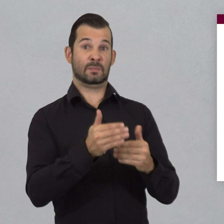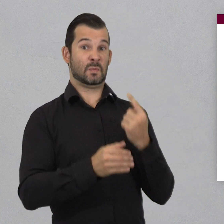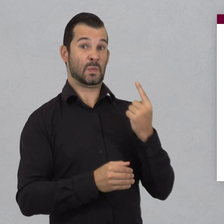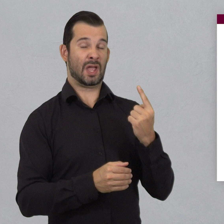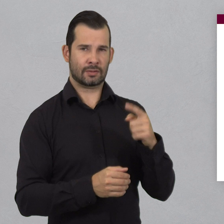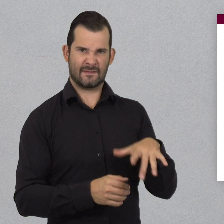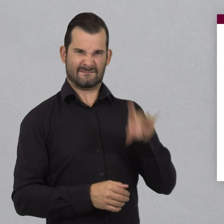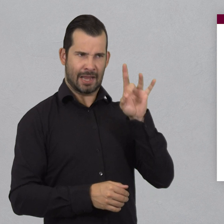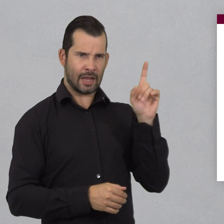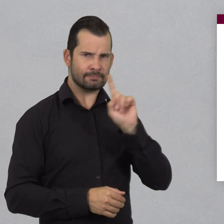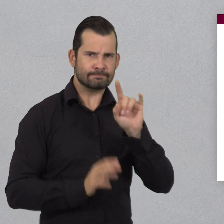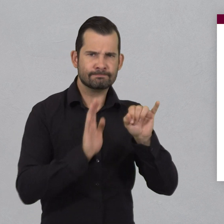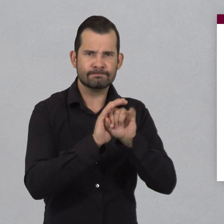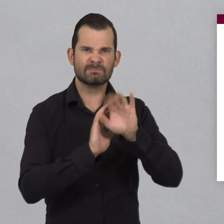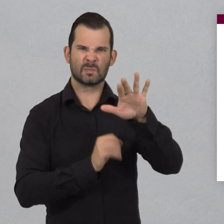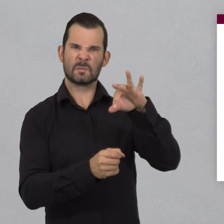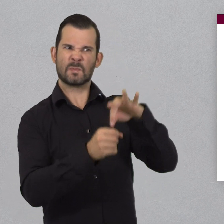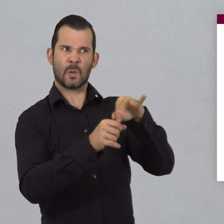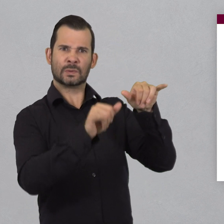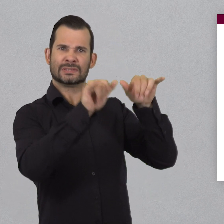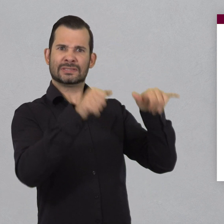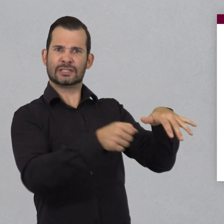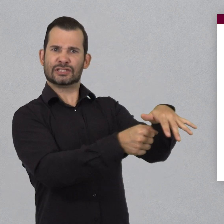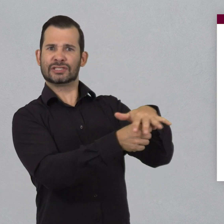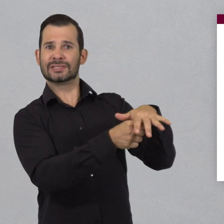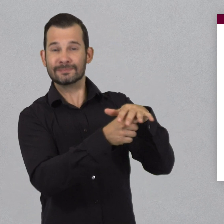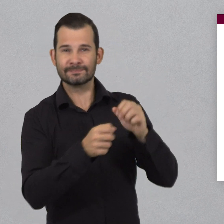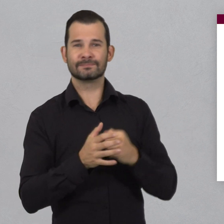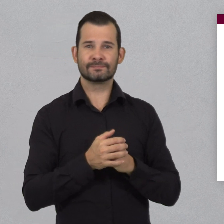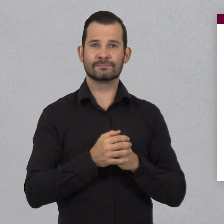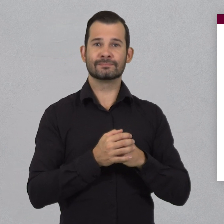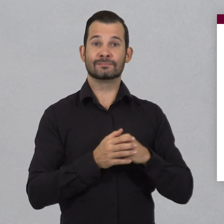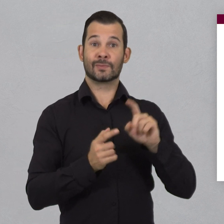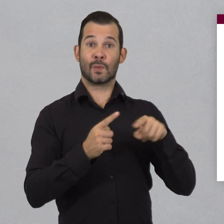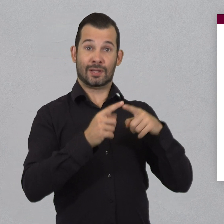Find your polling station When you enter the building,